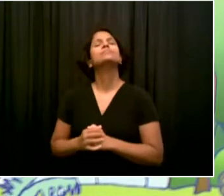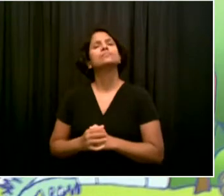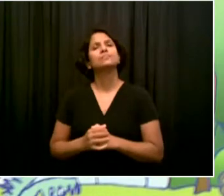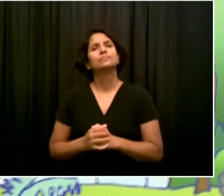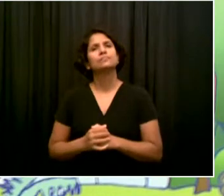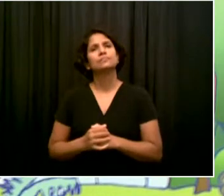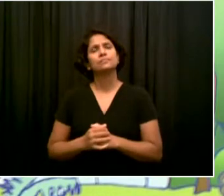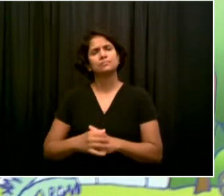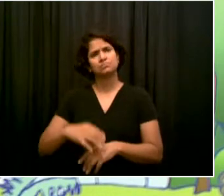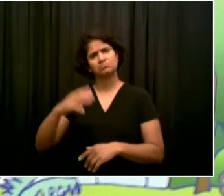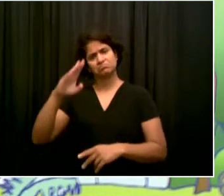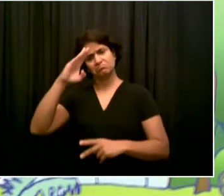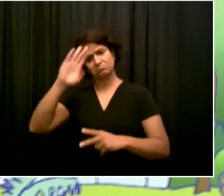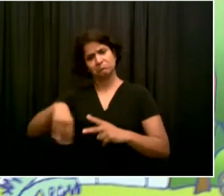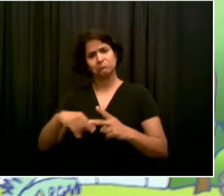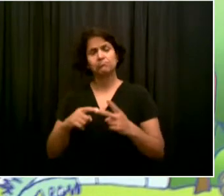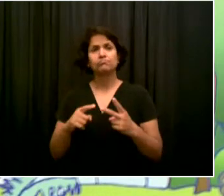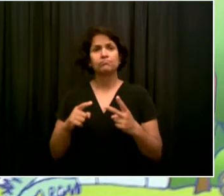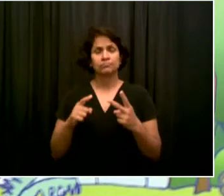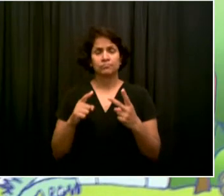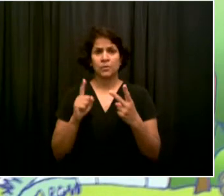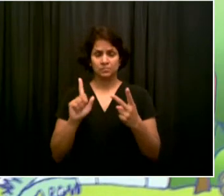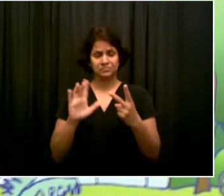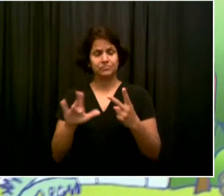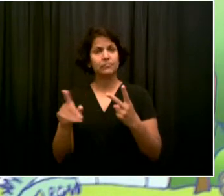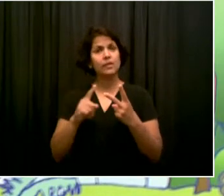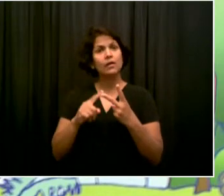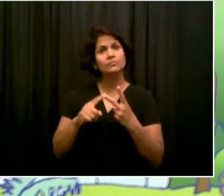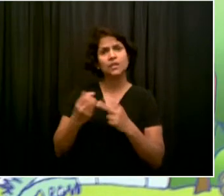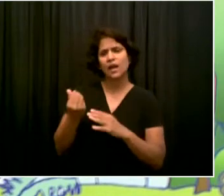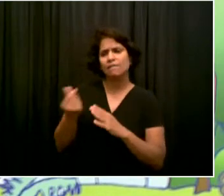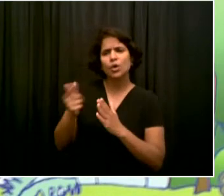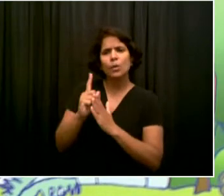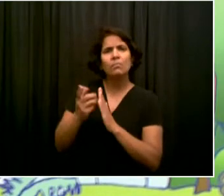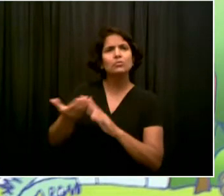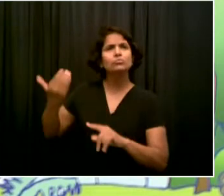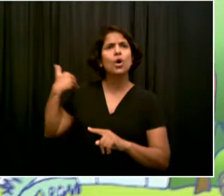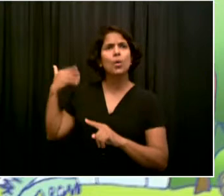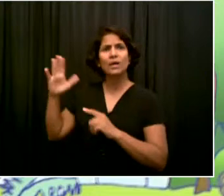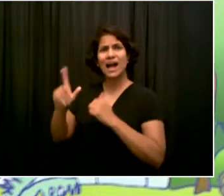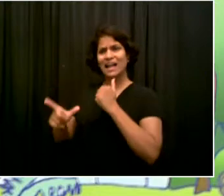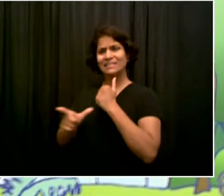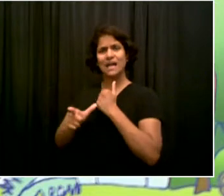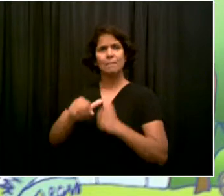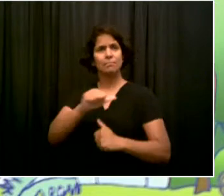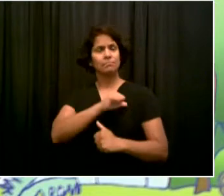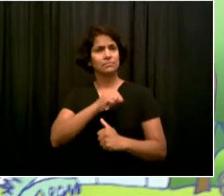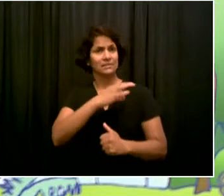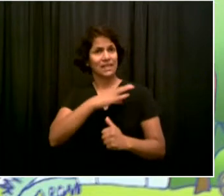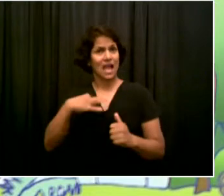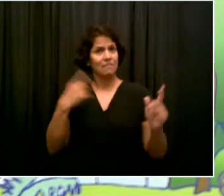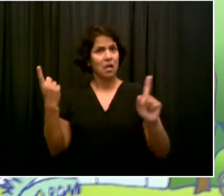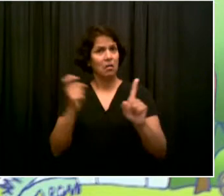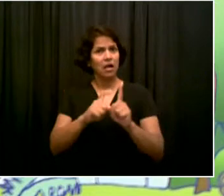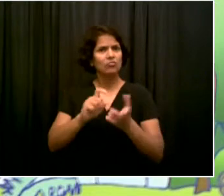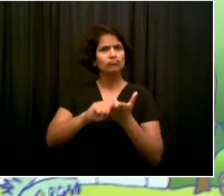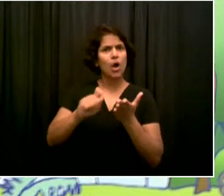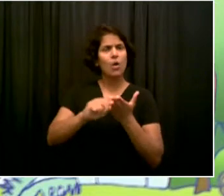ABOUT VACCINATION THEN WE ARE NOT SOLVING THE PROBLEM. GO AHEAD DANA. Reporter: I NOTICED A FEW